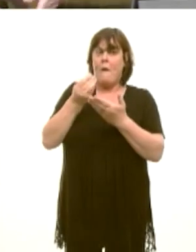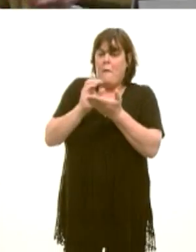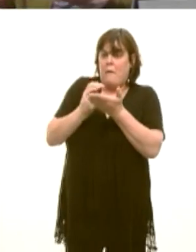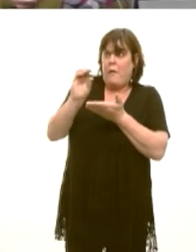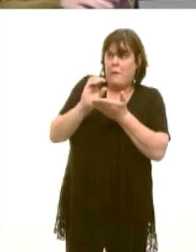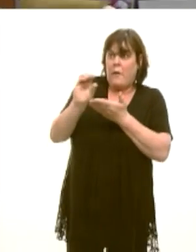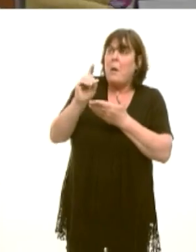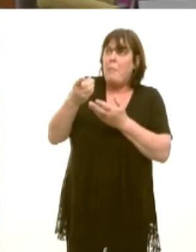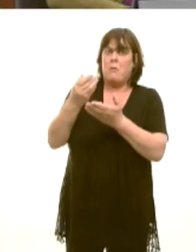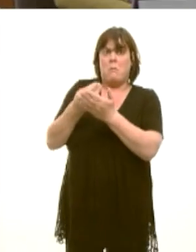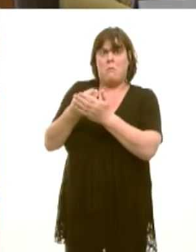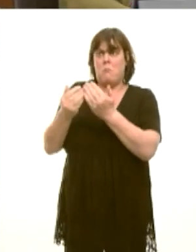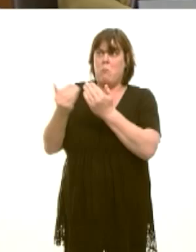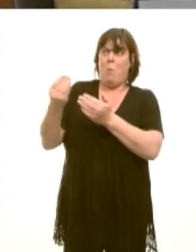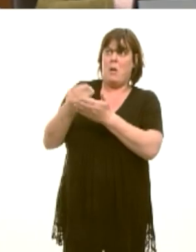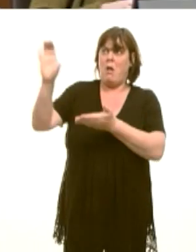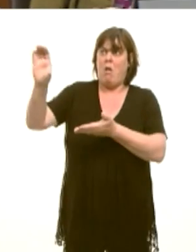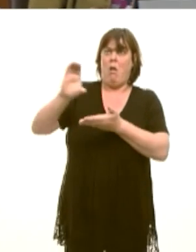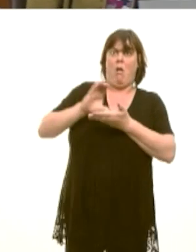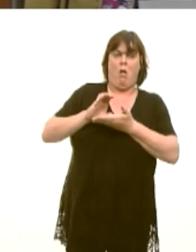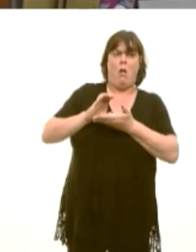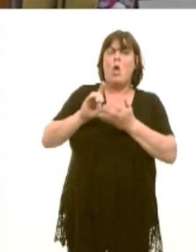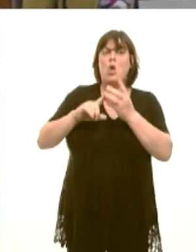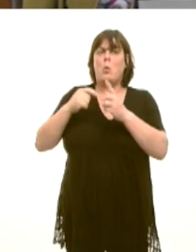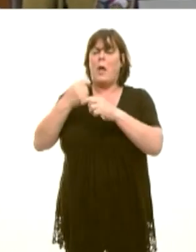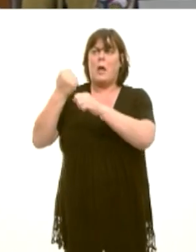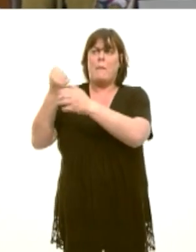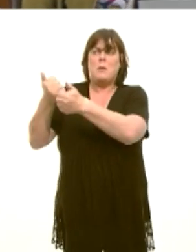made up by the UK Government, letís face it; it would disappear. We benefit from structural